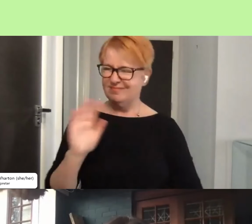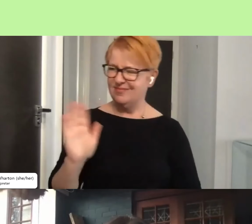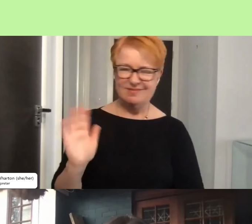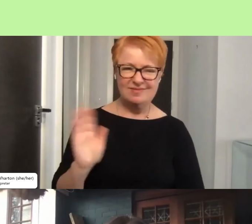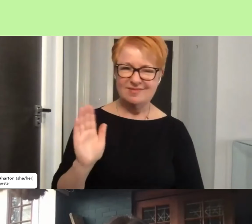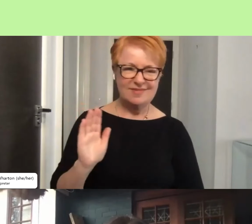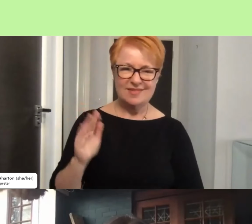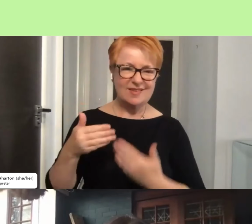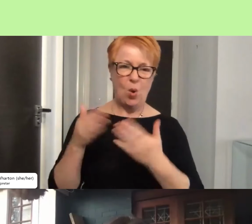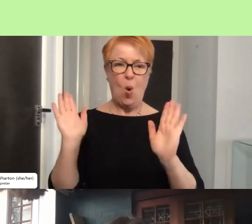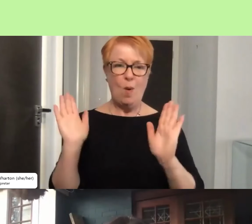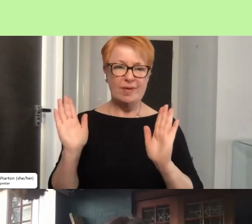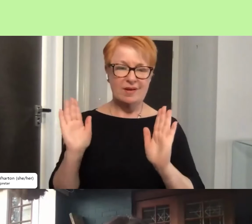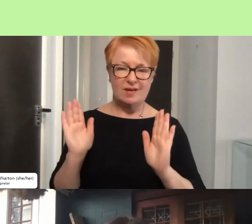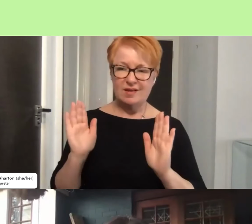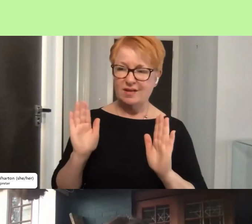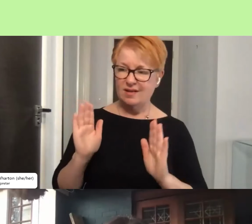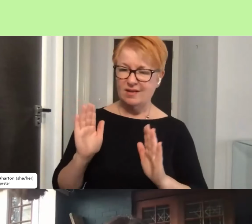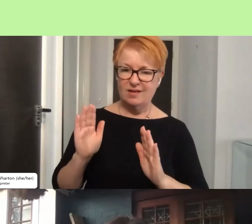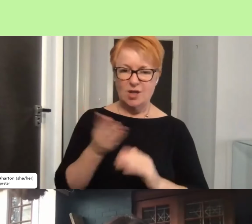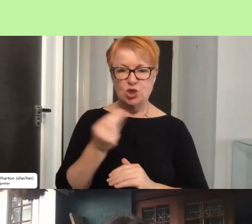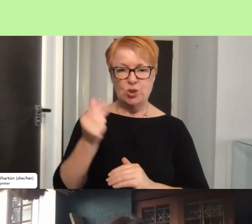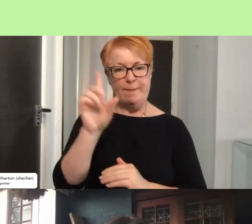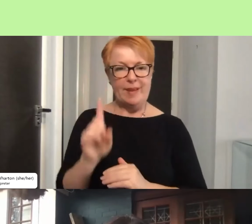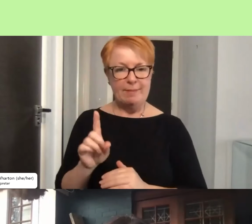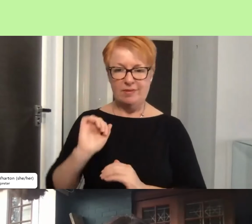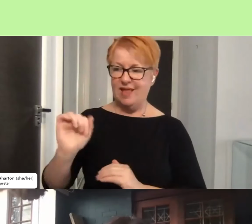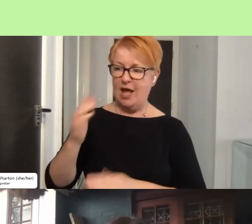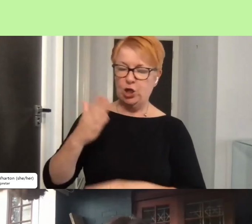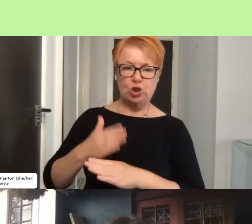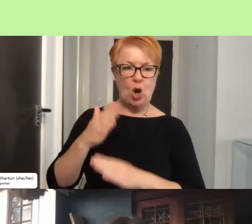this is this is delusional, but really celebrate collectively the power